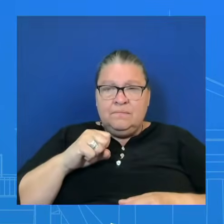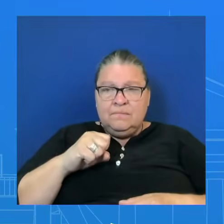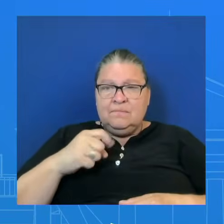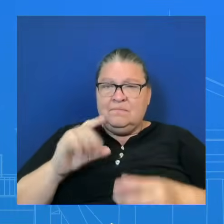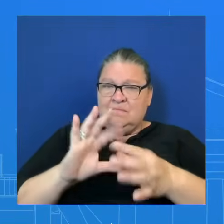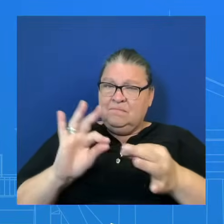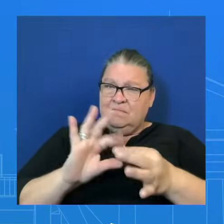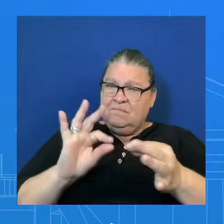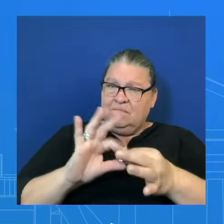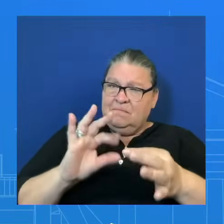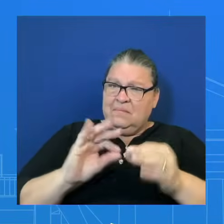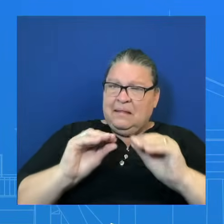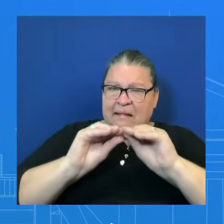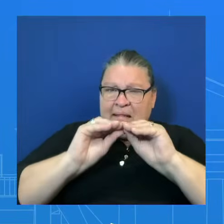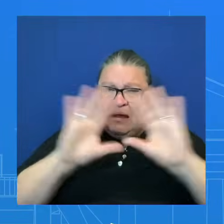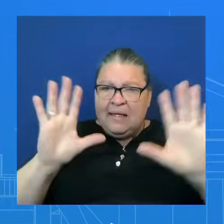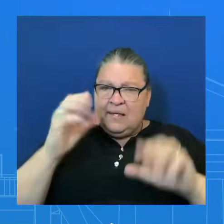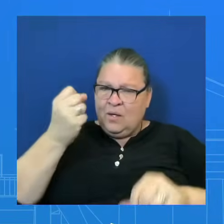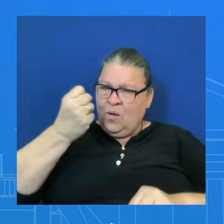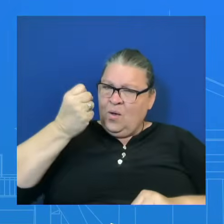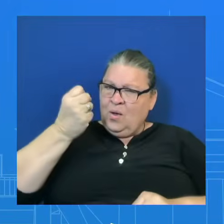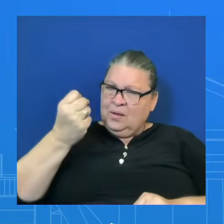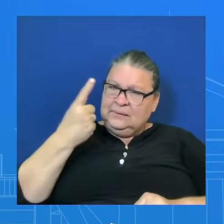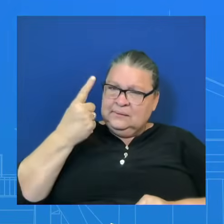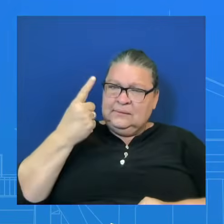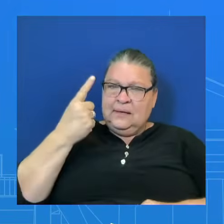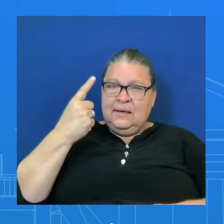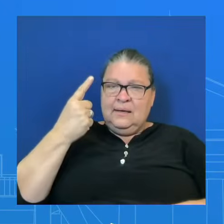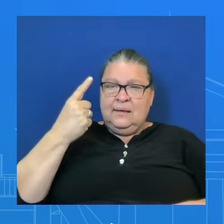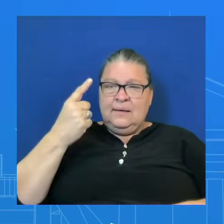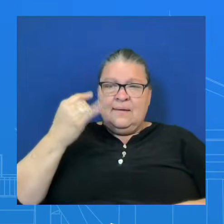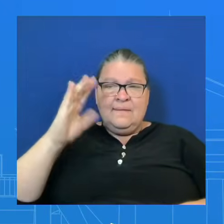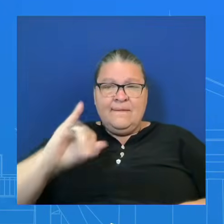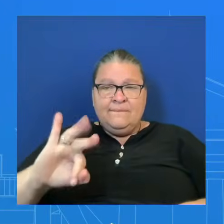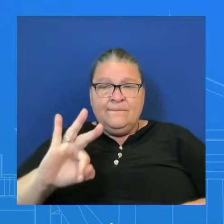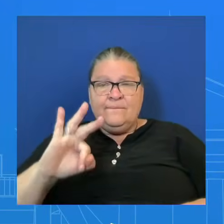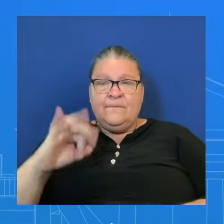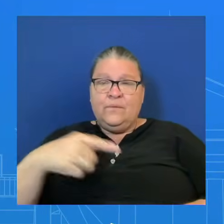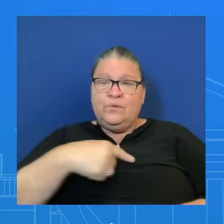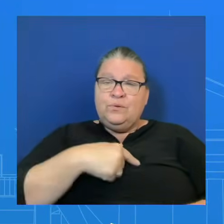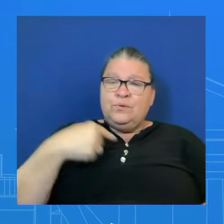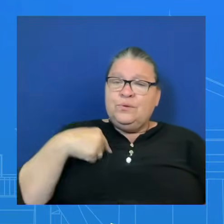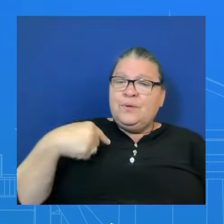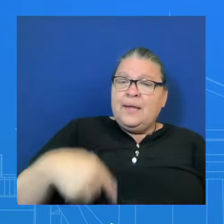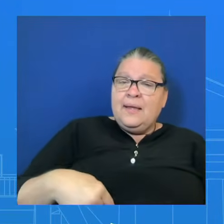our allies that if China were to act unilaterally, there will be a response.